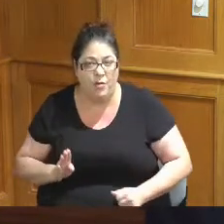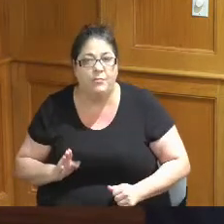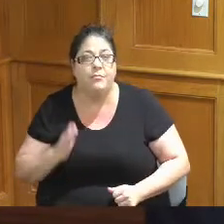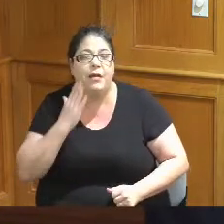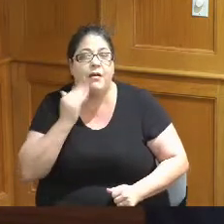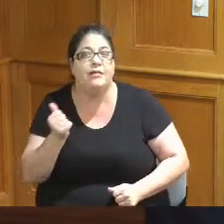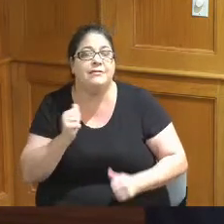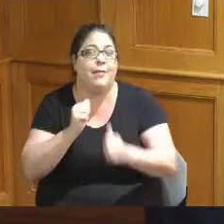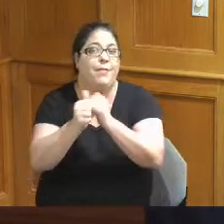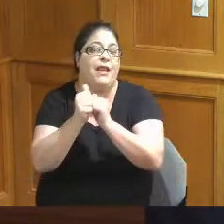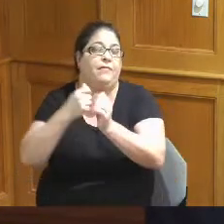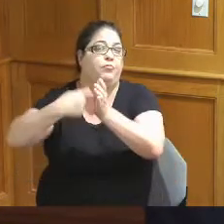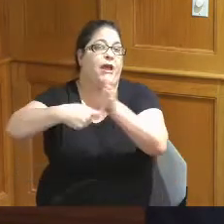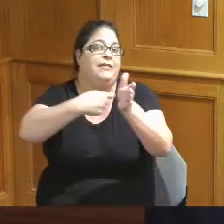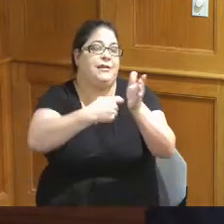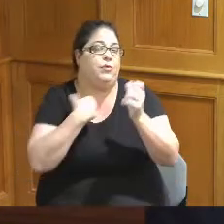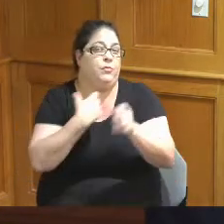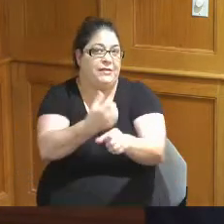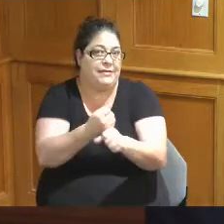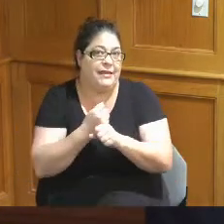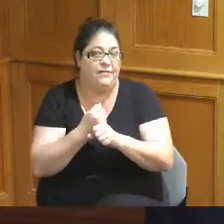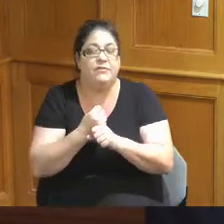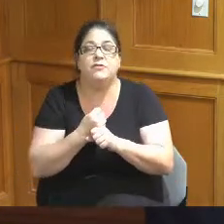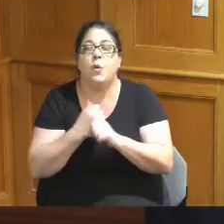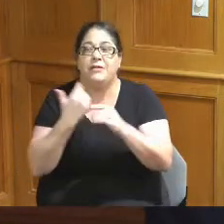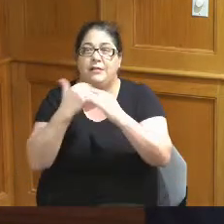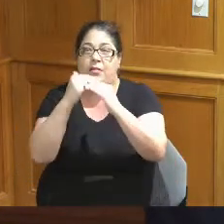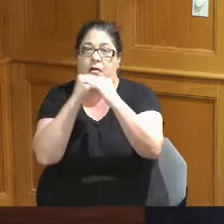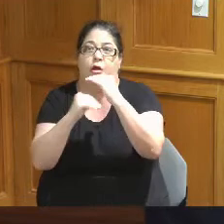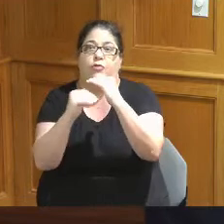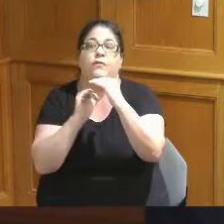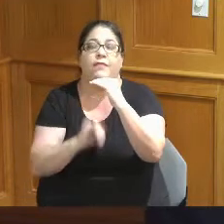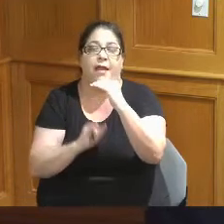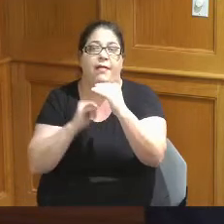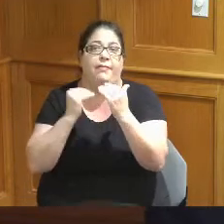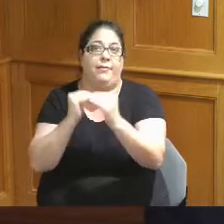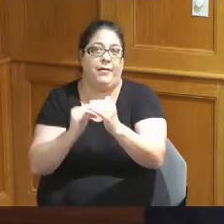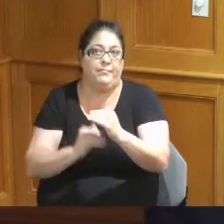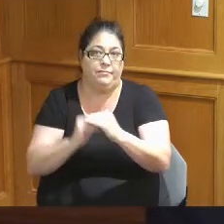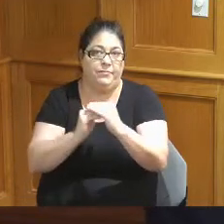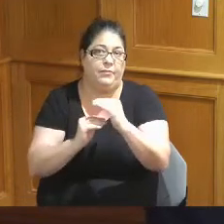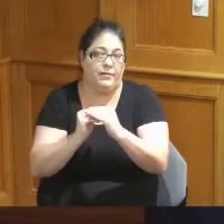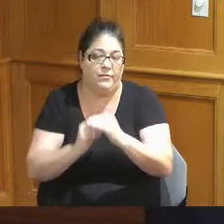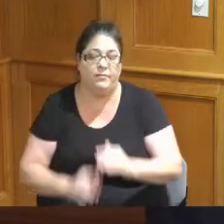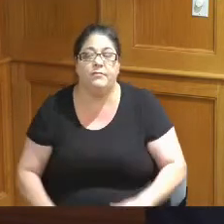competitive pricing we received the project is still within budget and we want to make